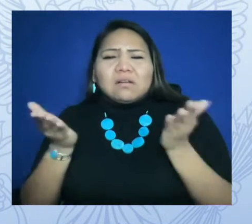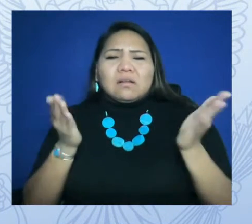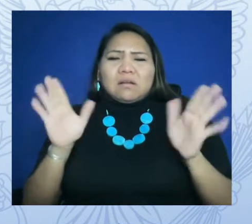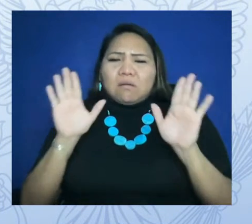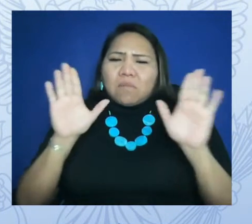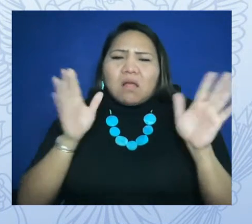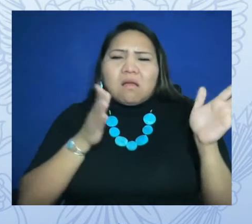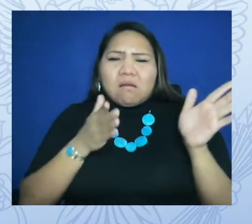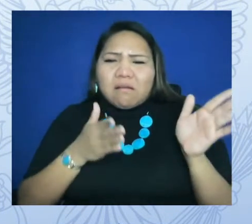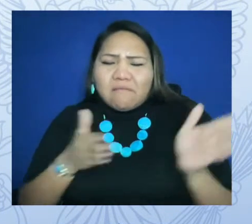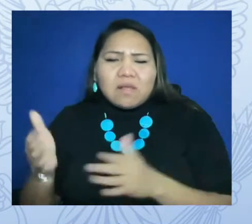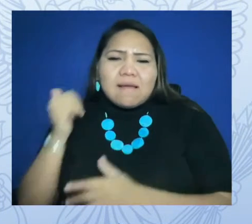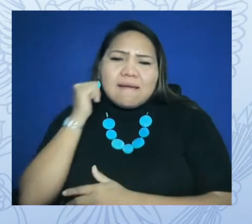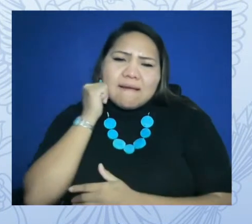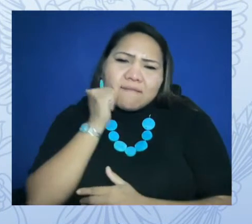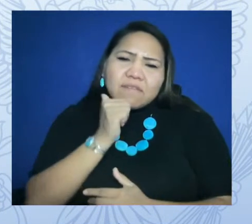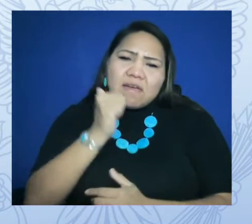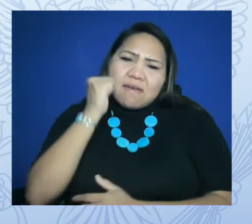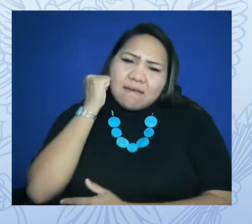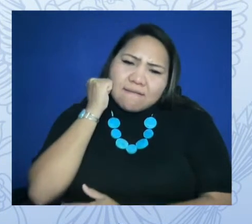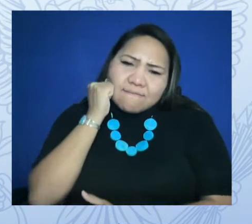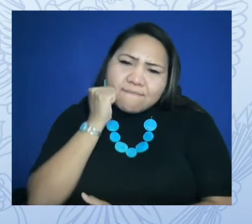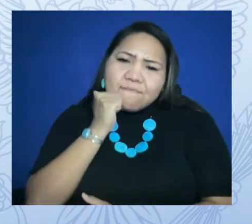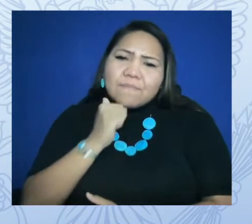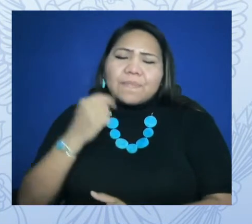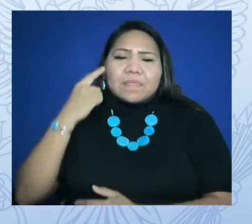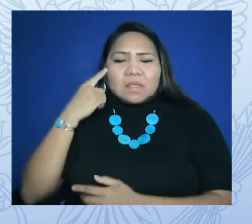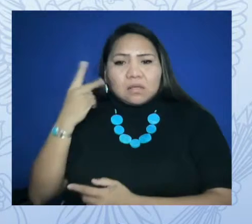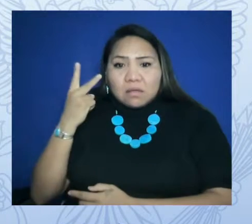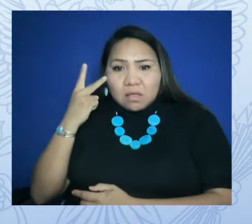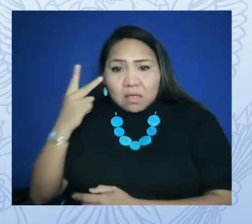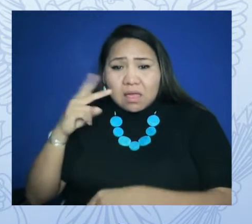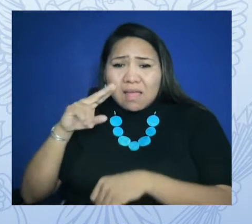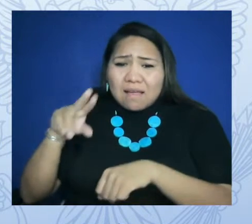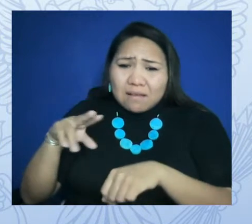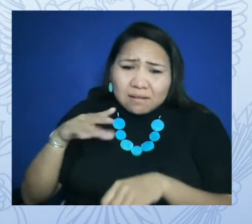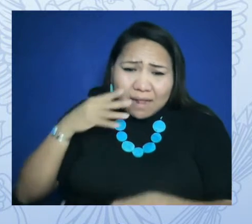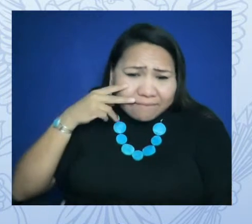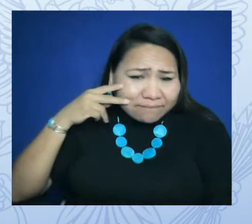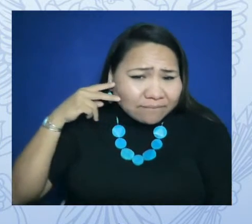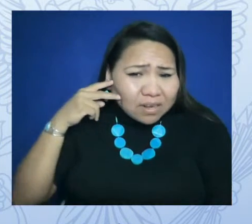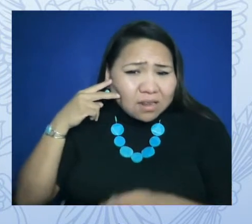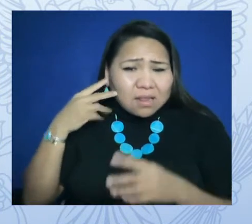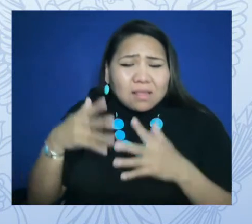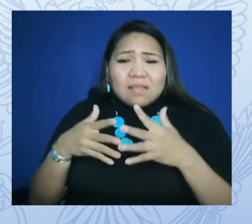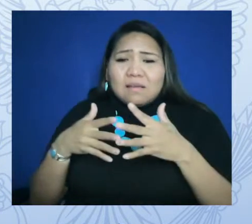I've seen that Native Americans military service hasn't always been recognized as it should.